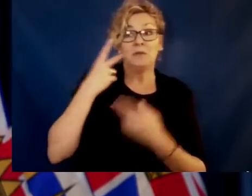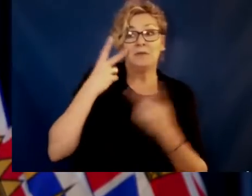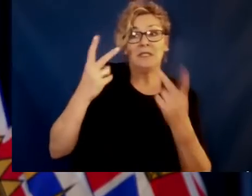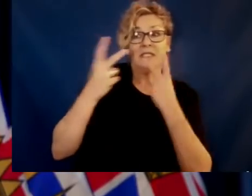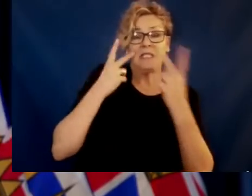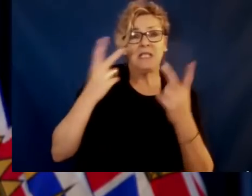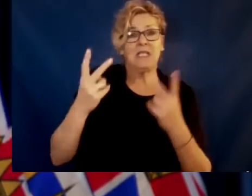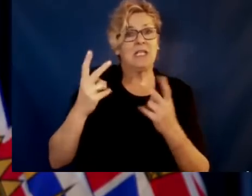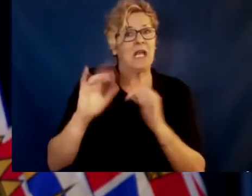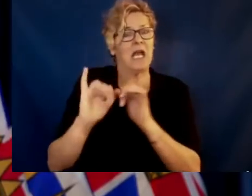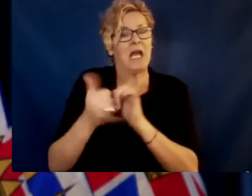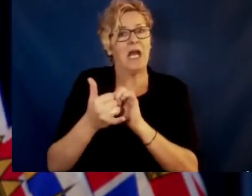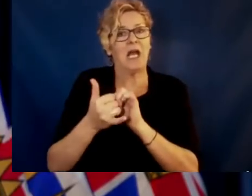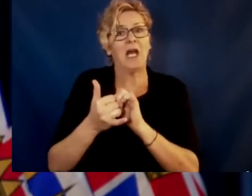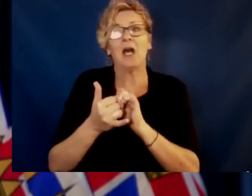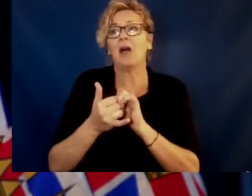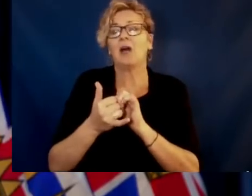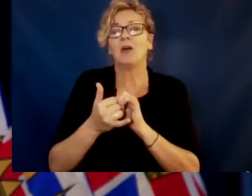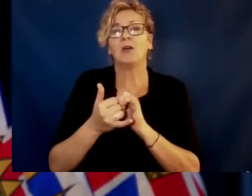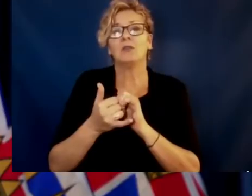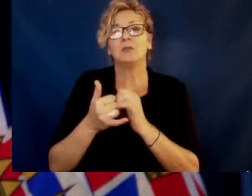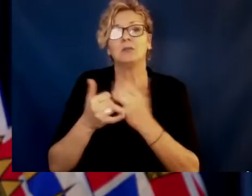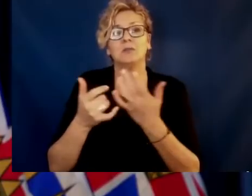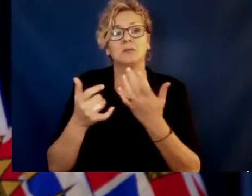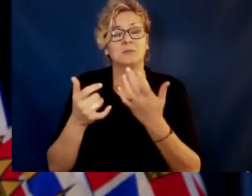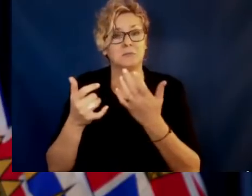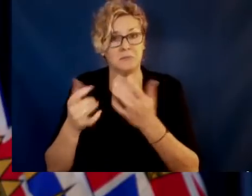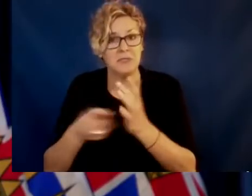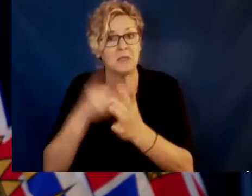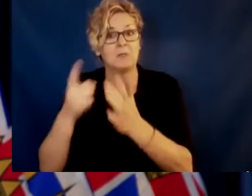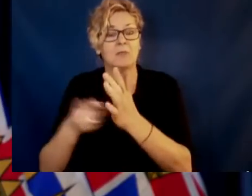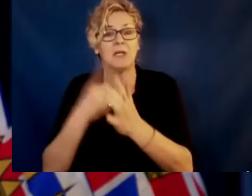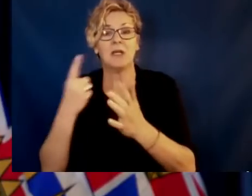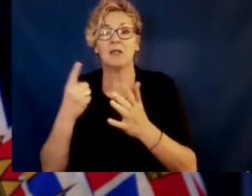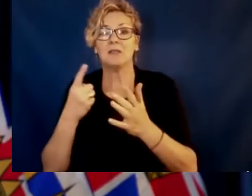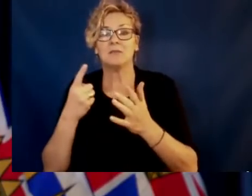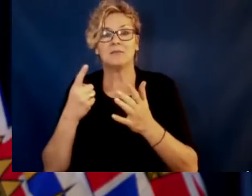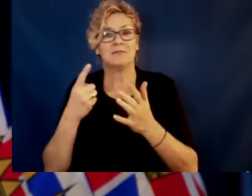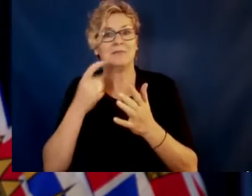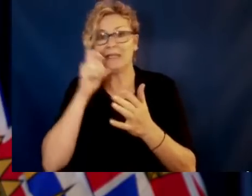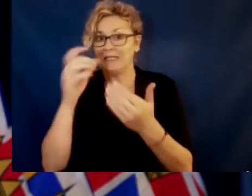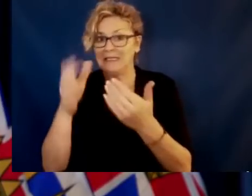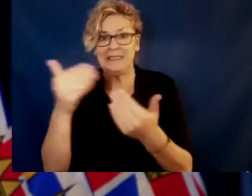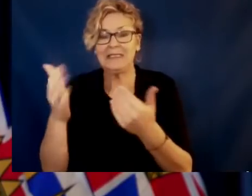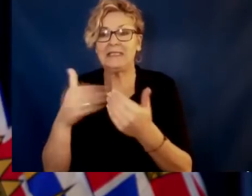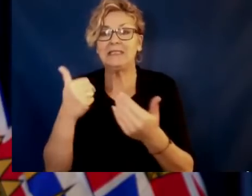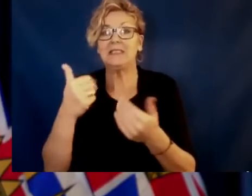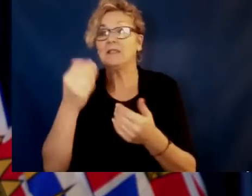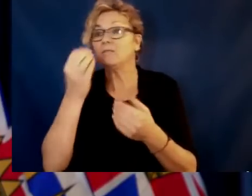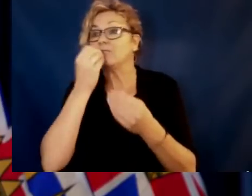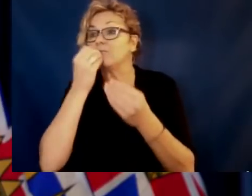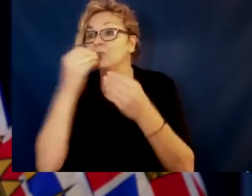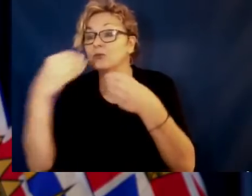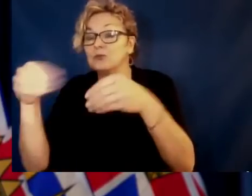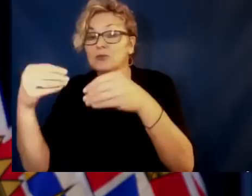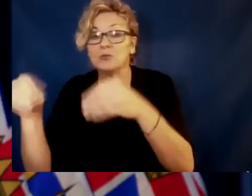like food processing plants, where we know there can be a challenge in managing. Our contact tracing teams are